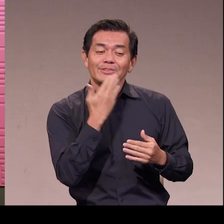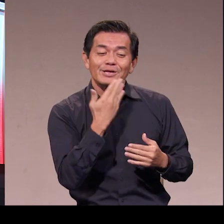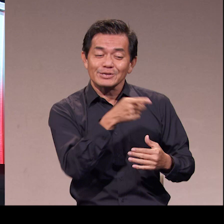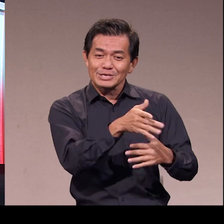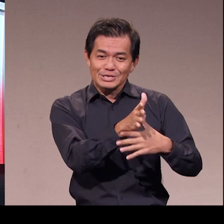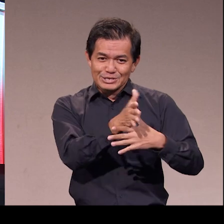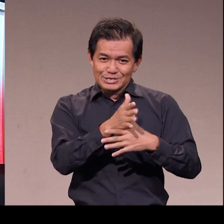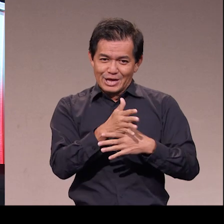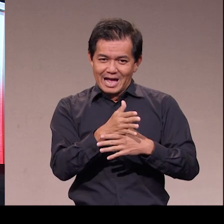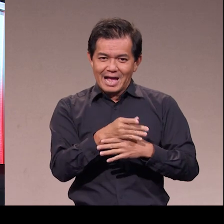Thank you!